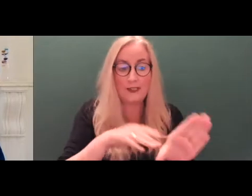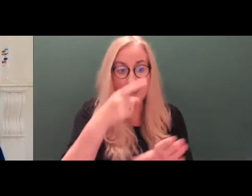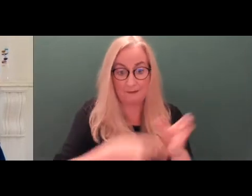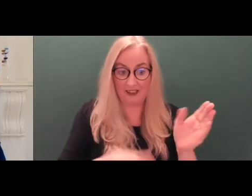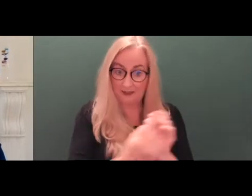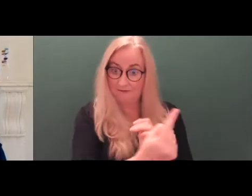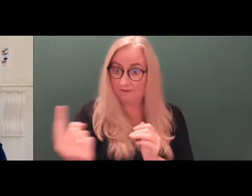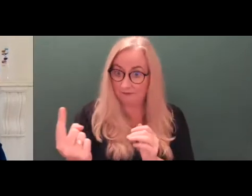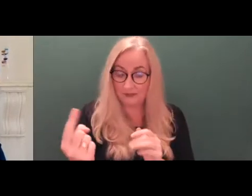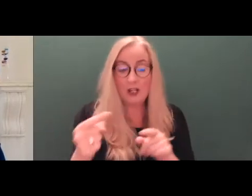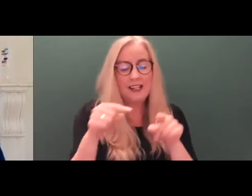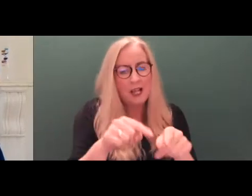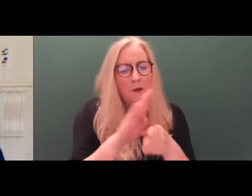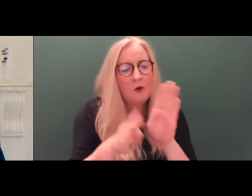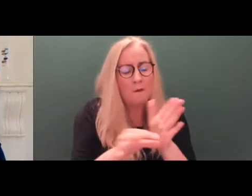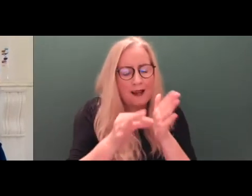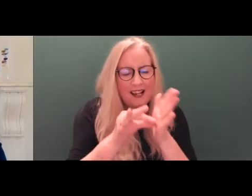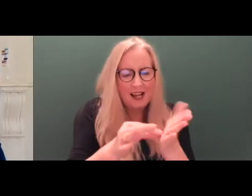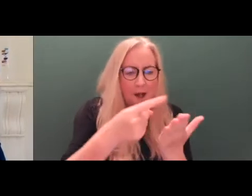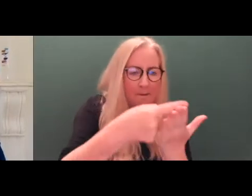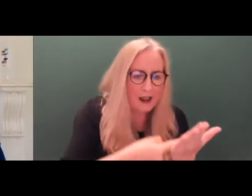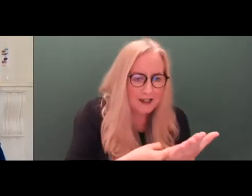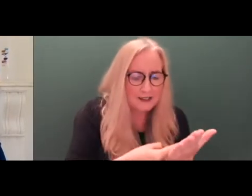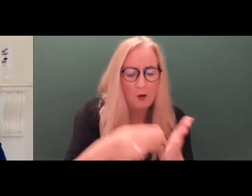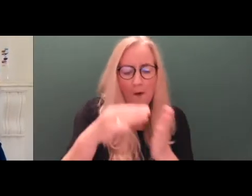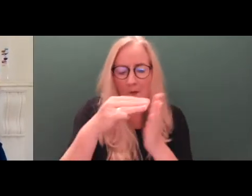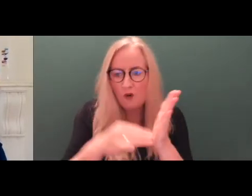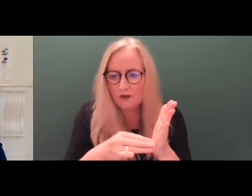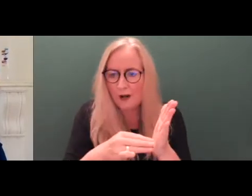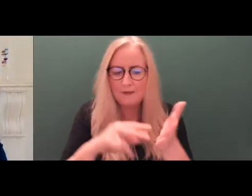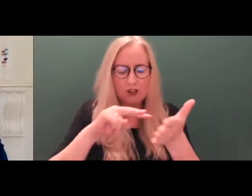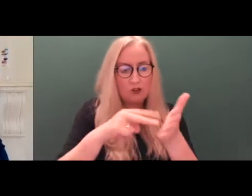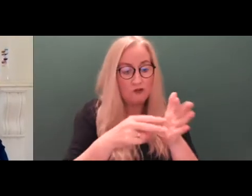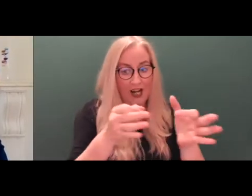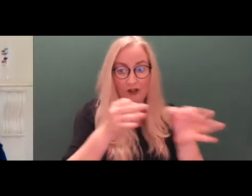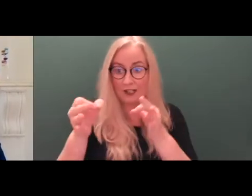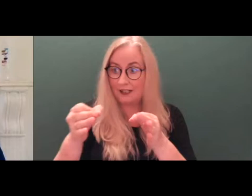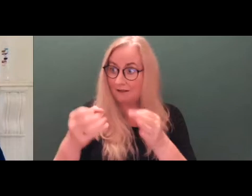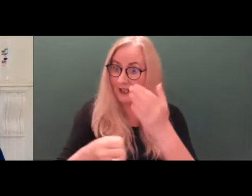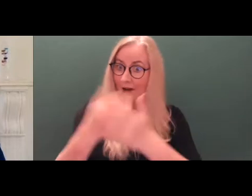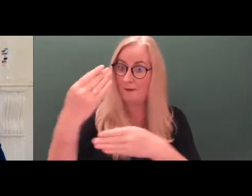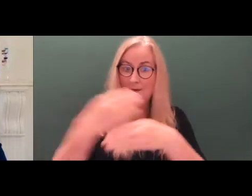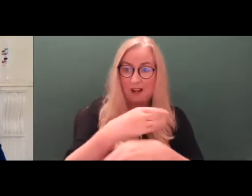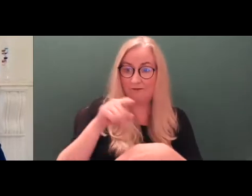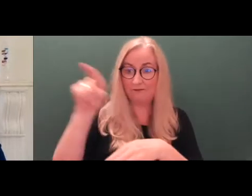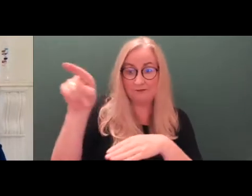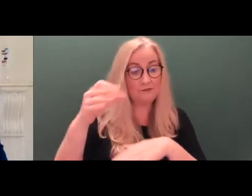To guide the policies programmes and strategies developed by government. Our work includes the